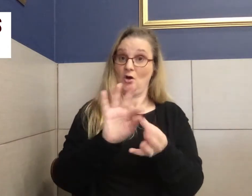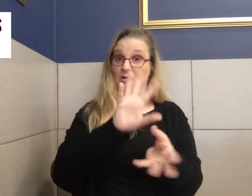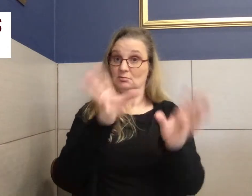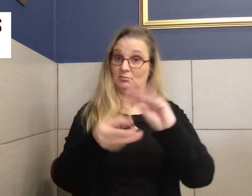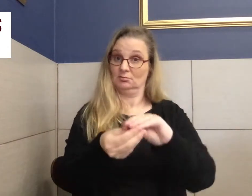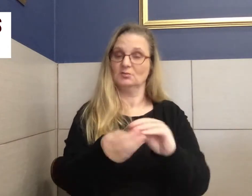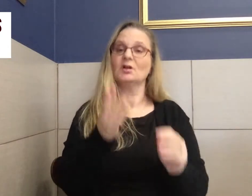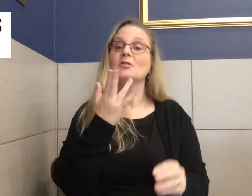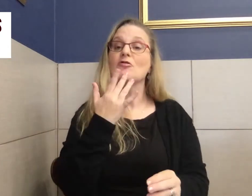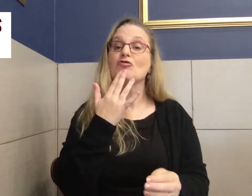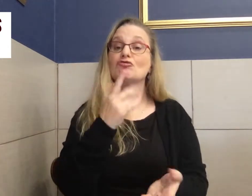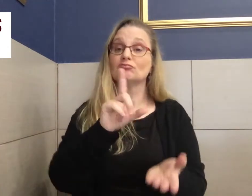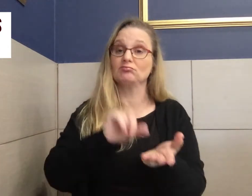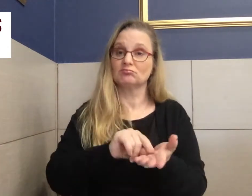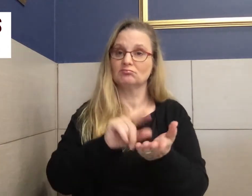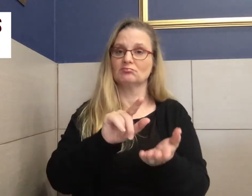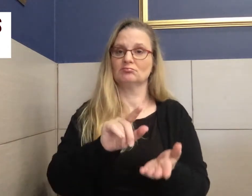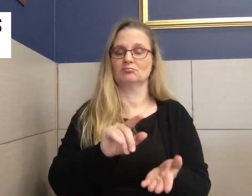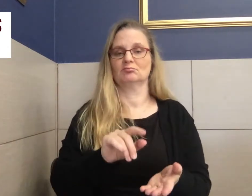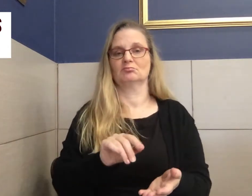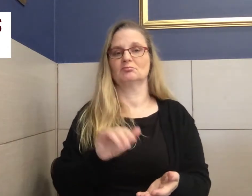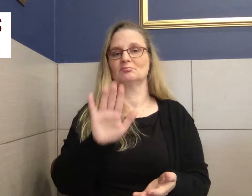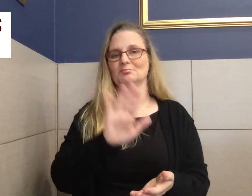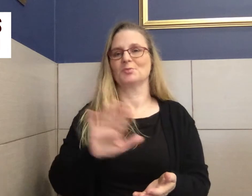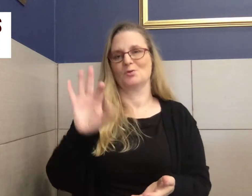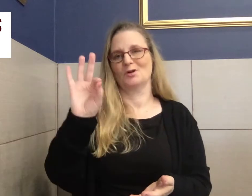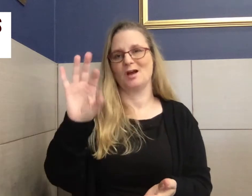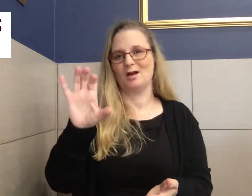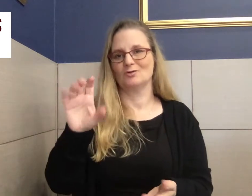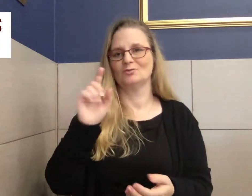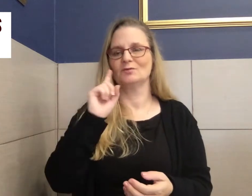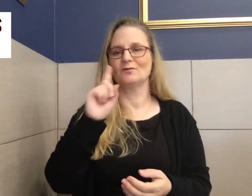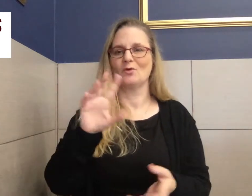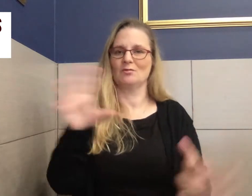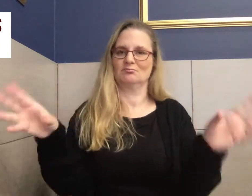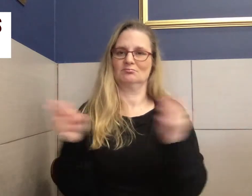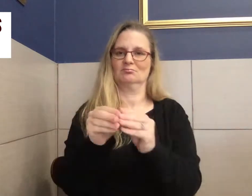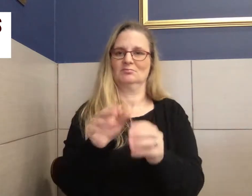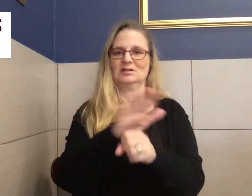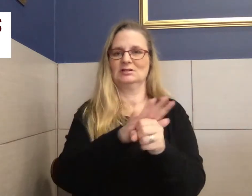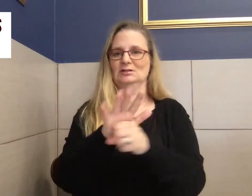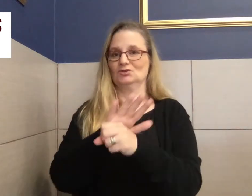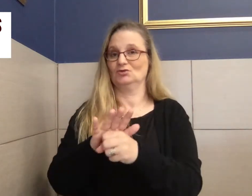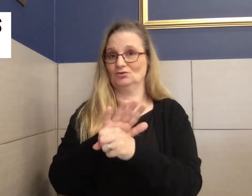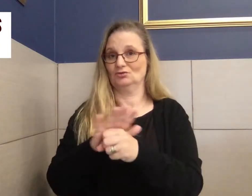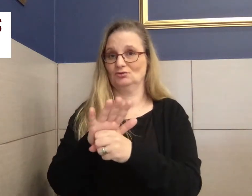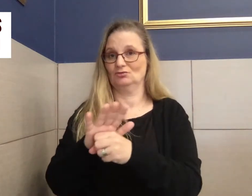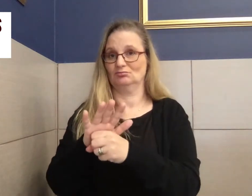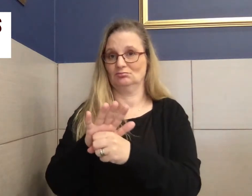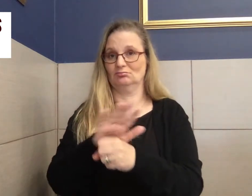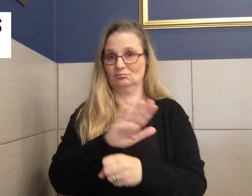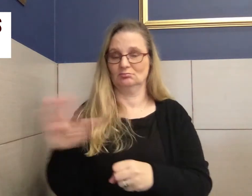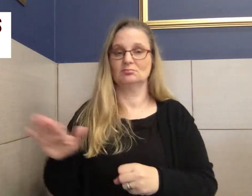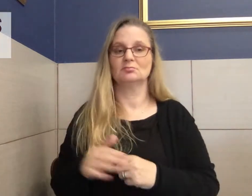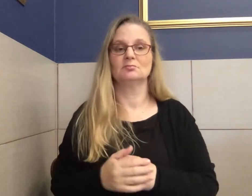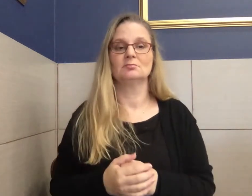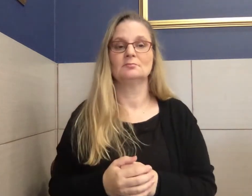Total cost for colour printing is about $900 for all locations.